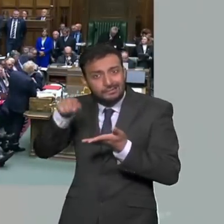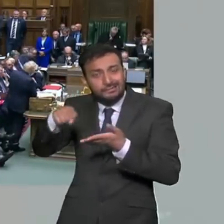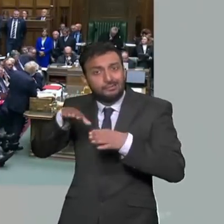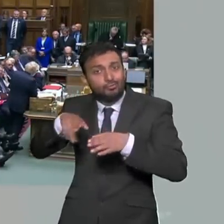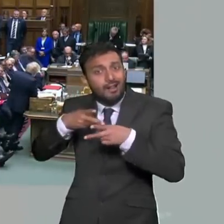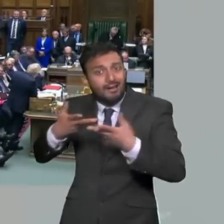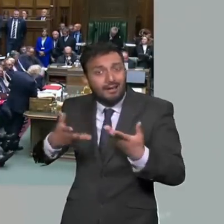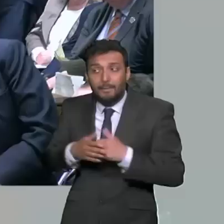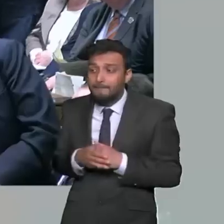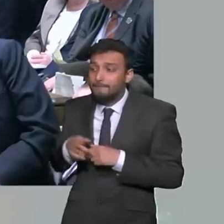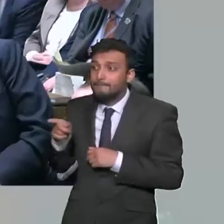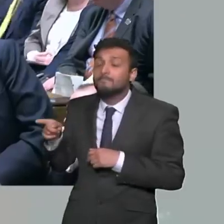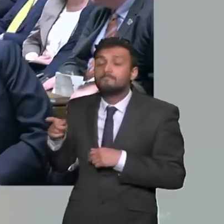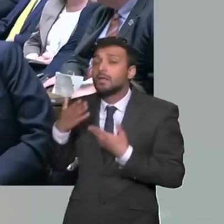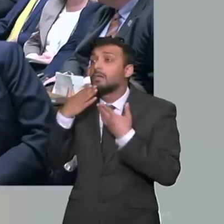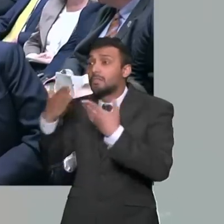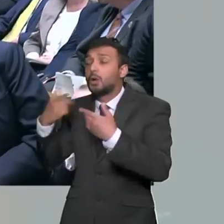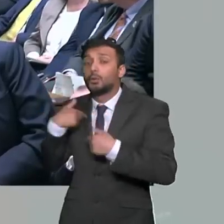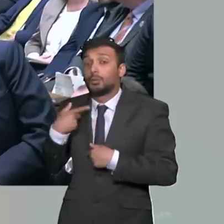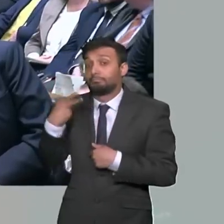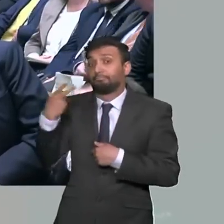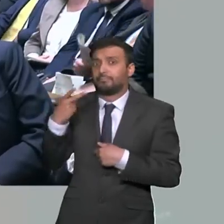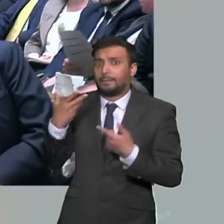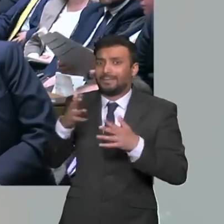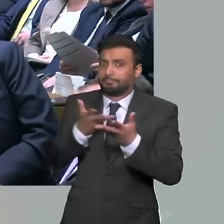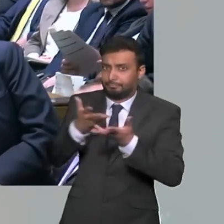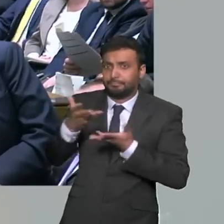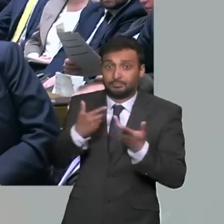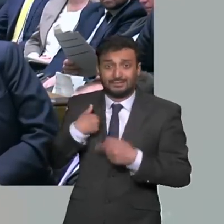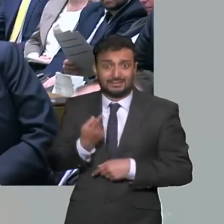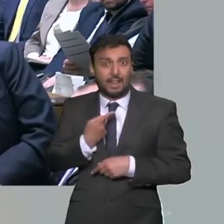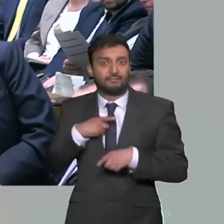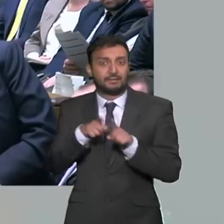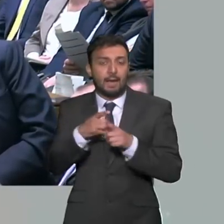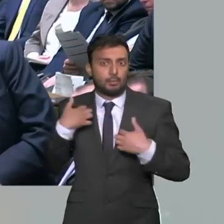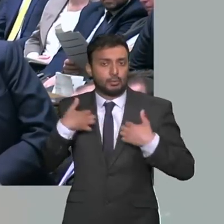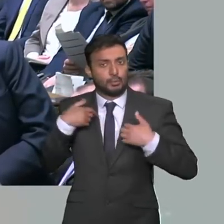This is a subject in which I take a direct personal interest.